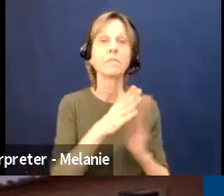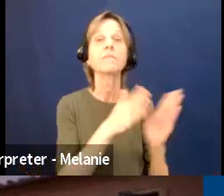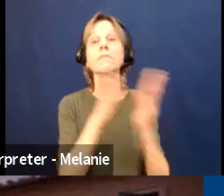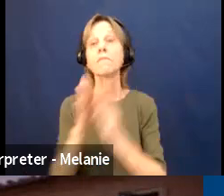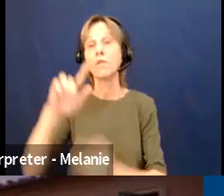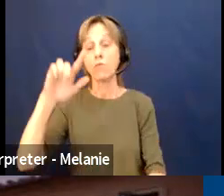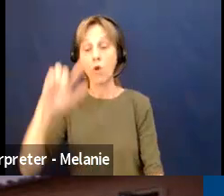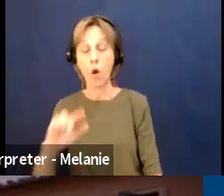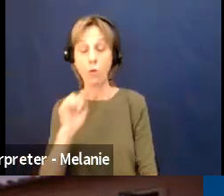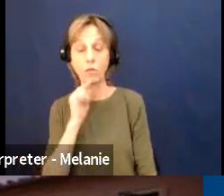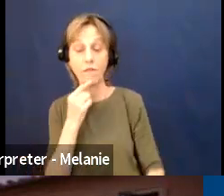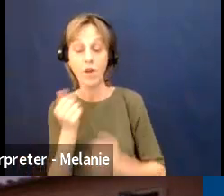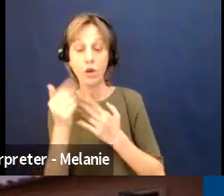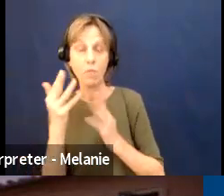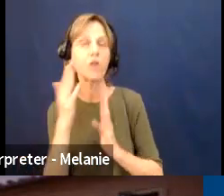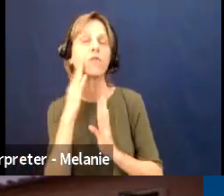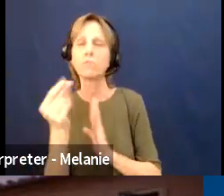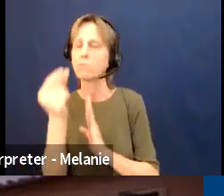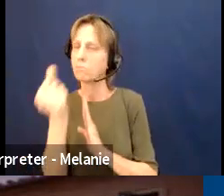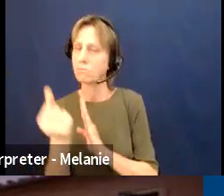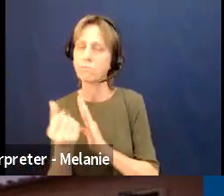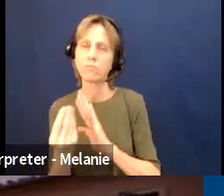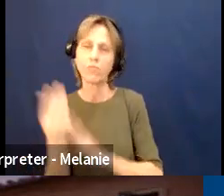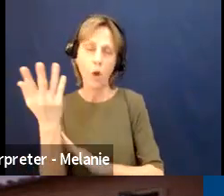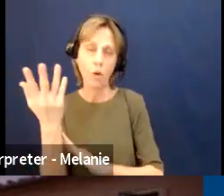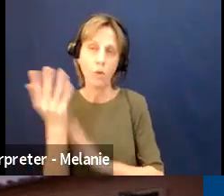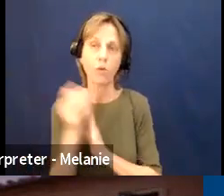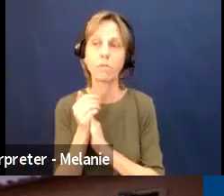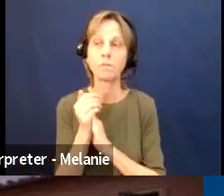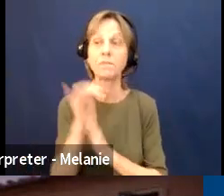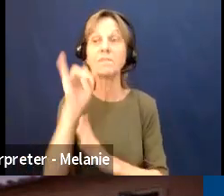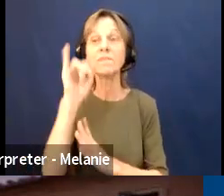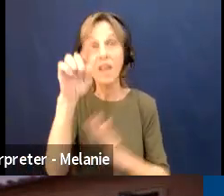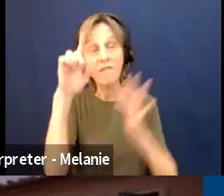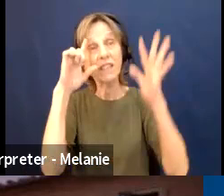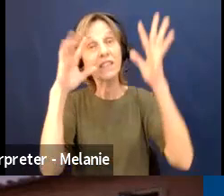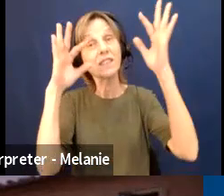to regrow quickly but if you do recite decide to reseed you're going to need to determine a